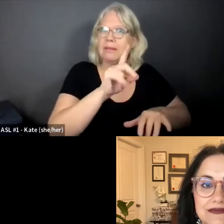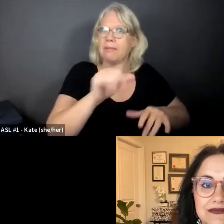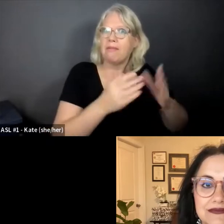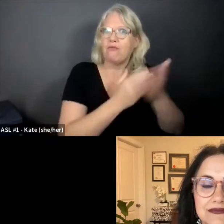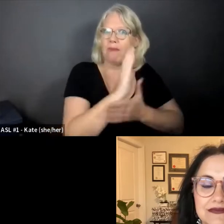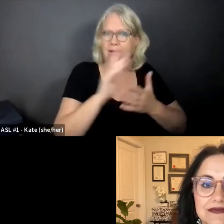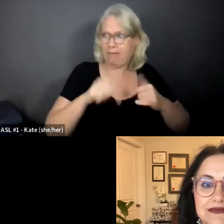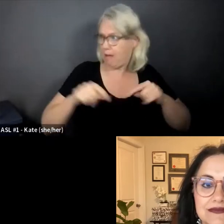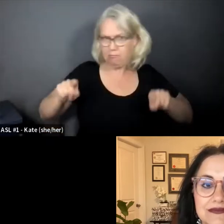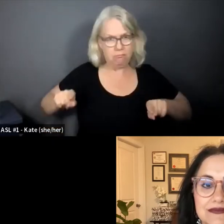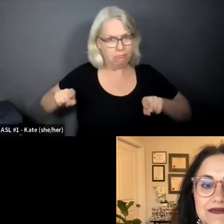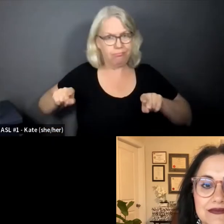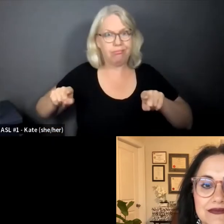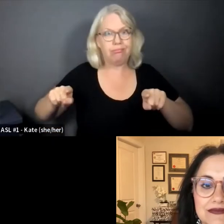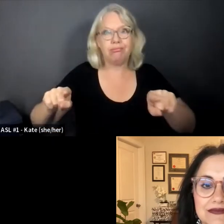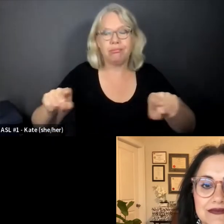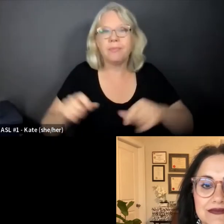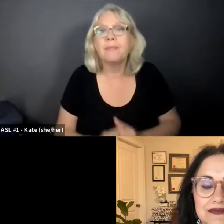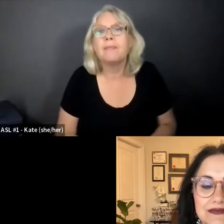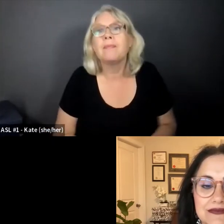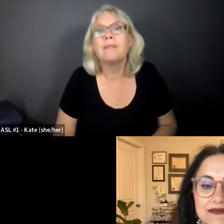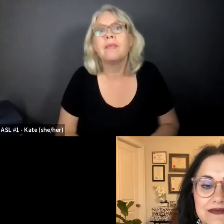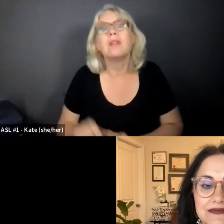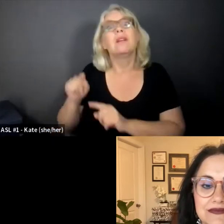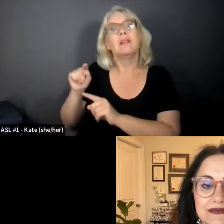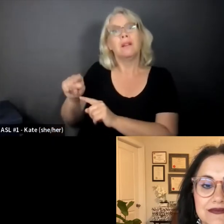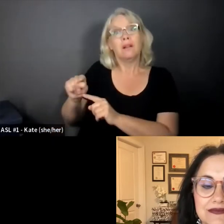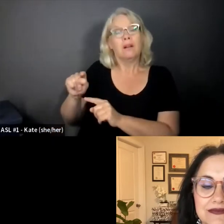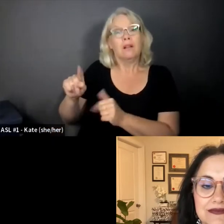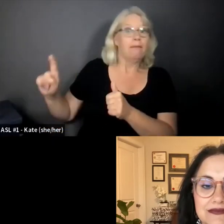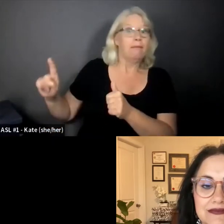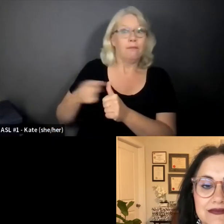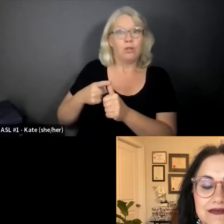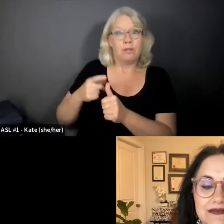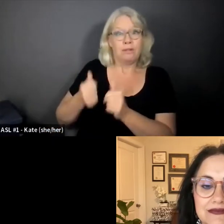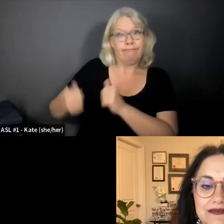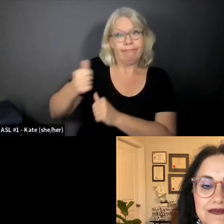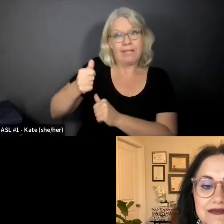AT THE TIME UNDER THE LEADERSHIP OF ARCH'S FIRST EXECUTIVE DIRECTOR, DAVID BAKER, ARCH